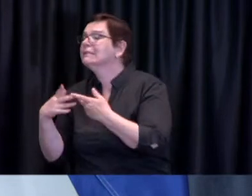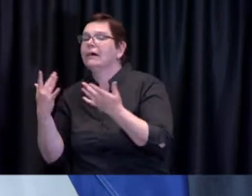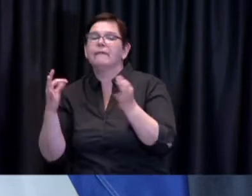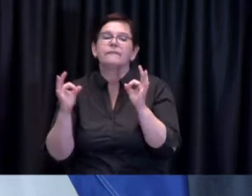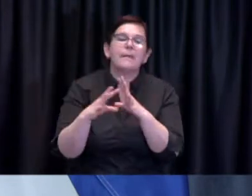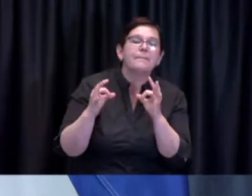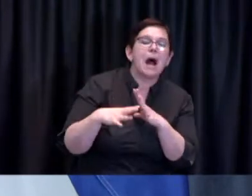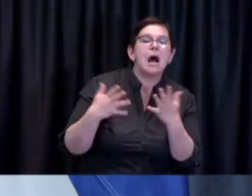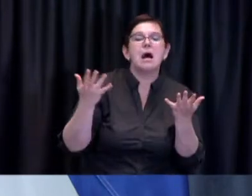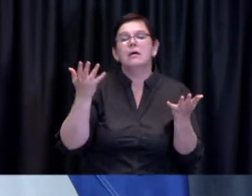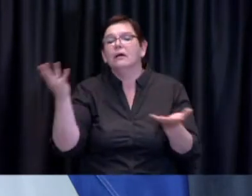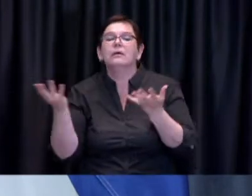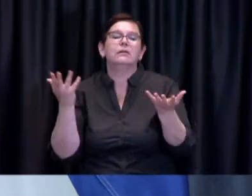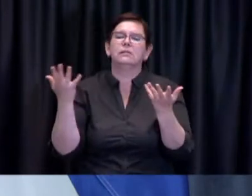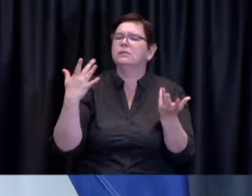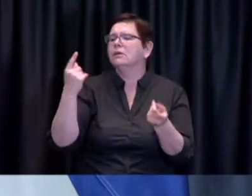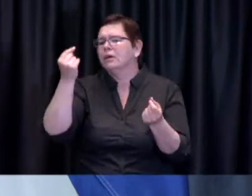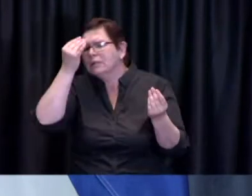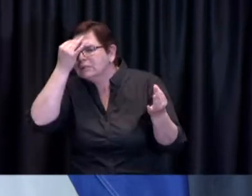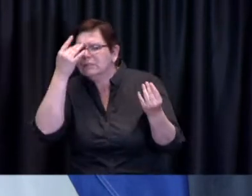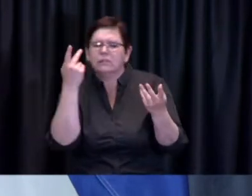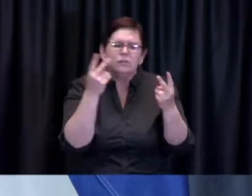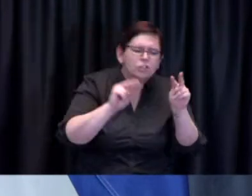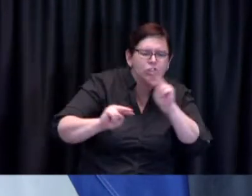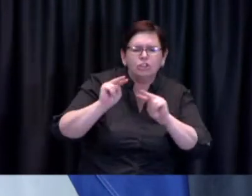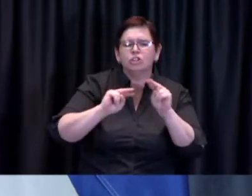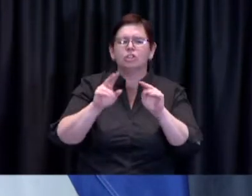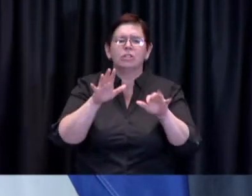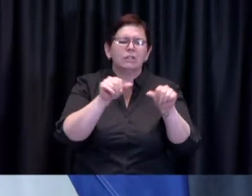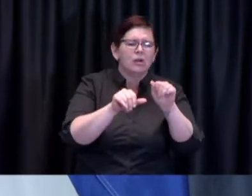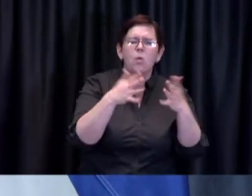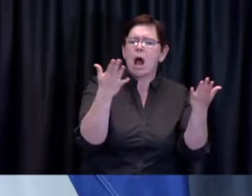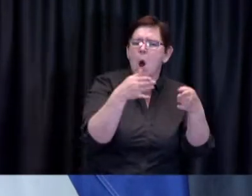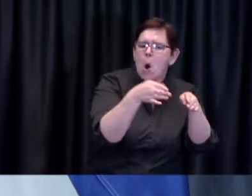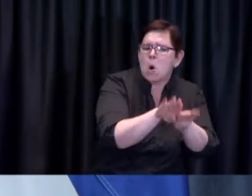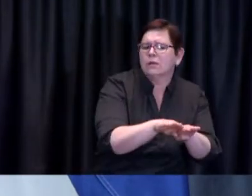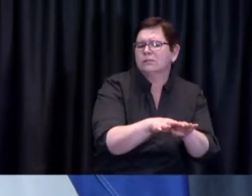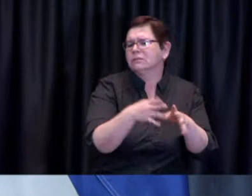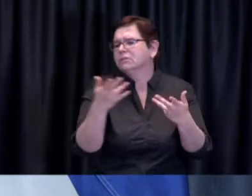open and closed if that order expires on schedule which they've indicated it likely will and be